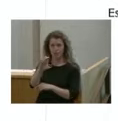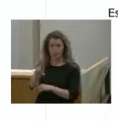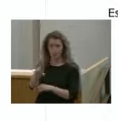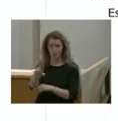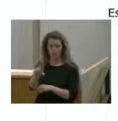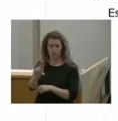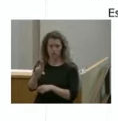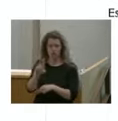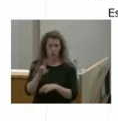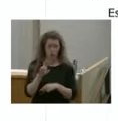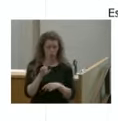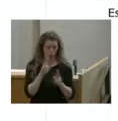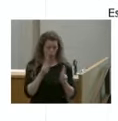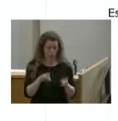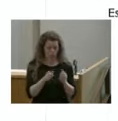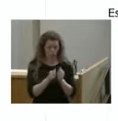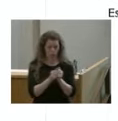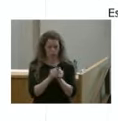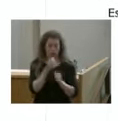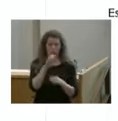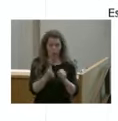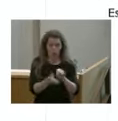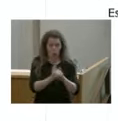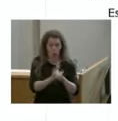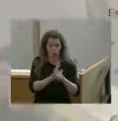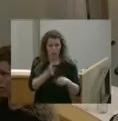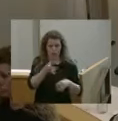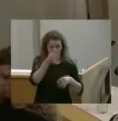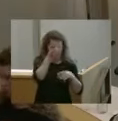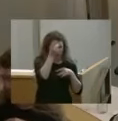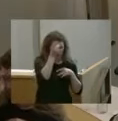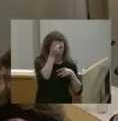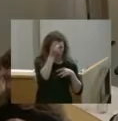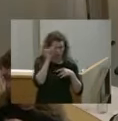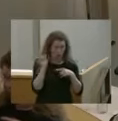And I don't want to get too far ahead of myself, but that's kind of the, the